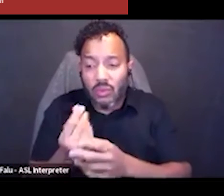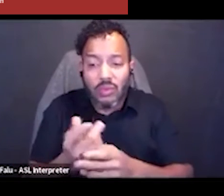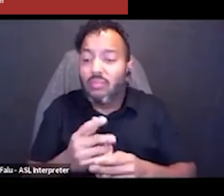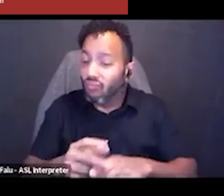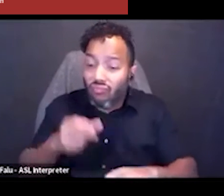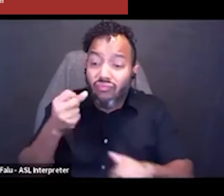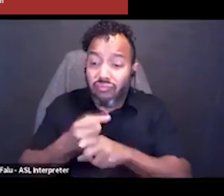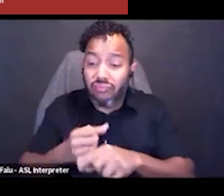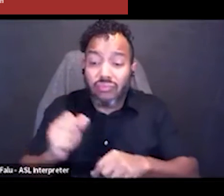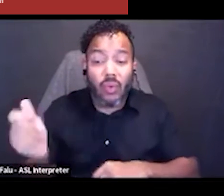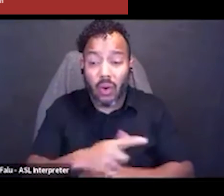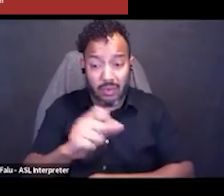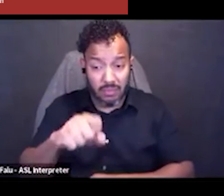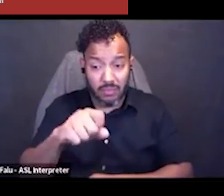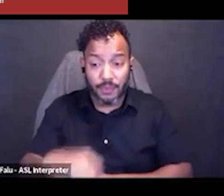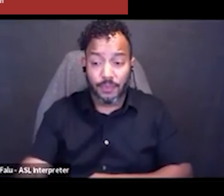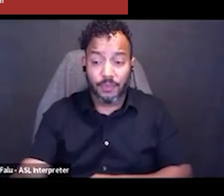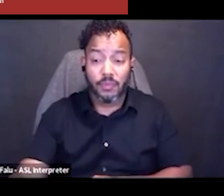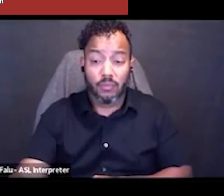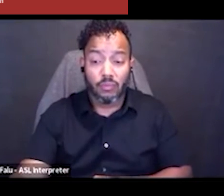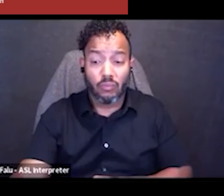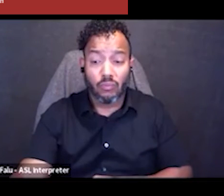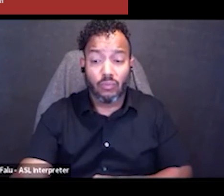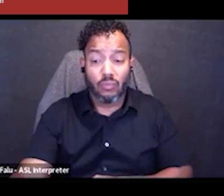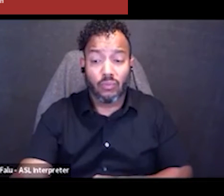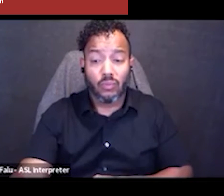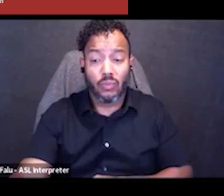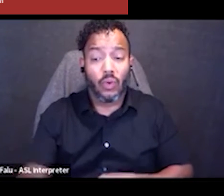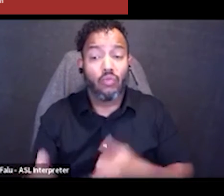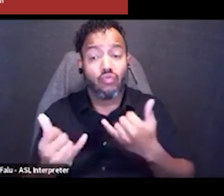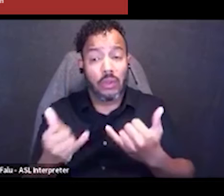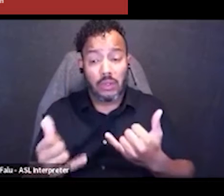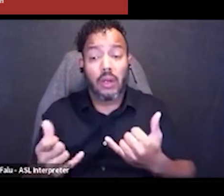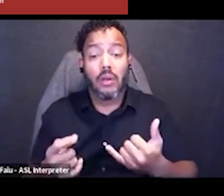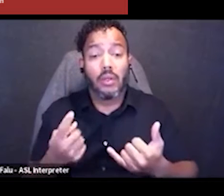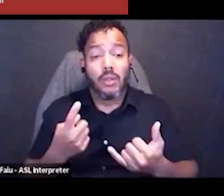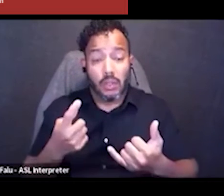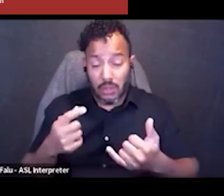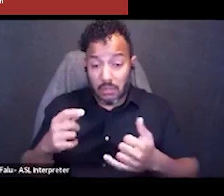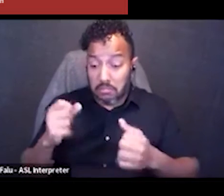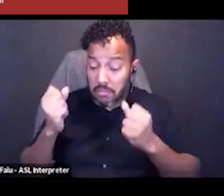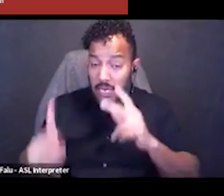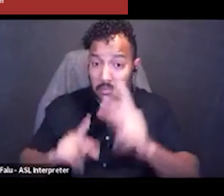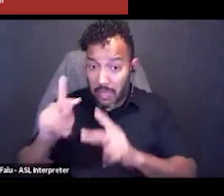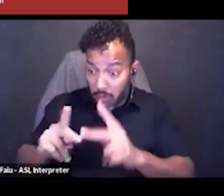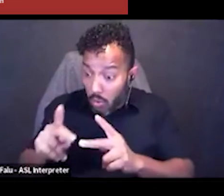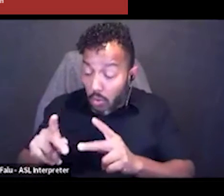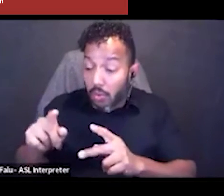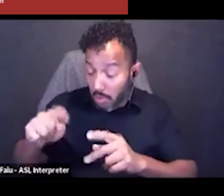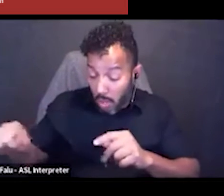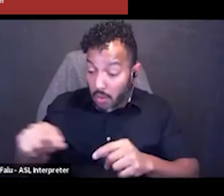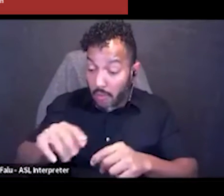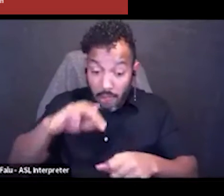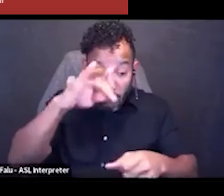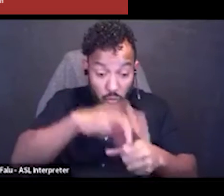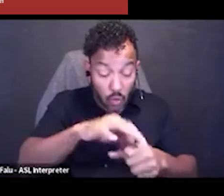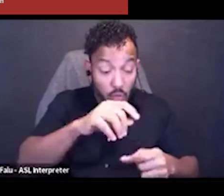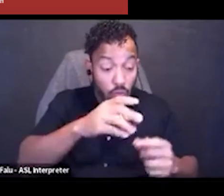Right now as we speak, states are restricting access to vote by mail, which is yet another